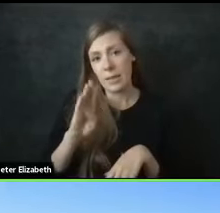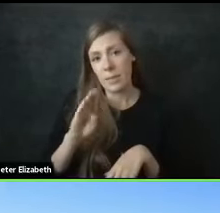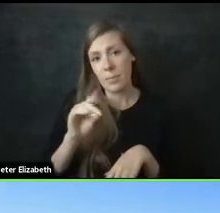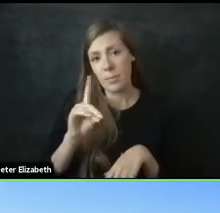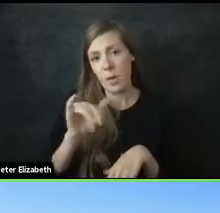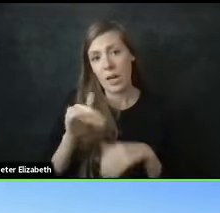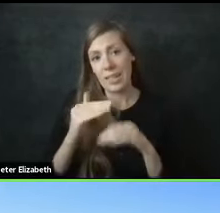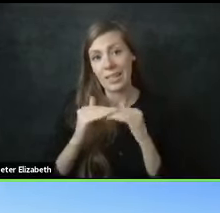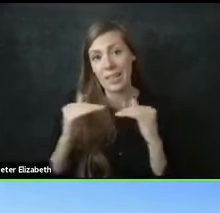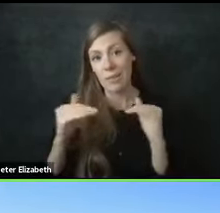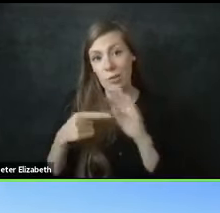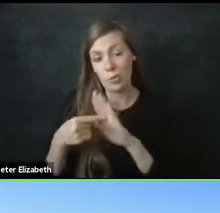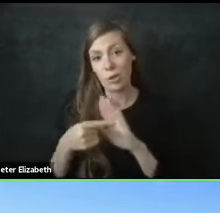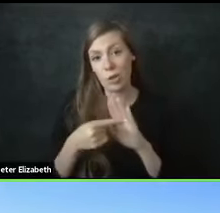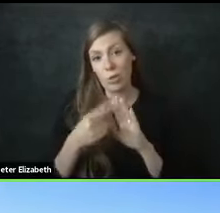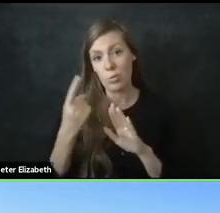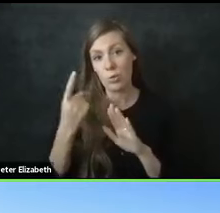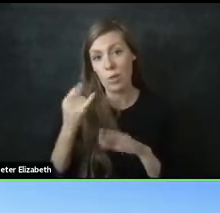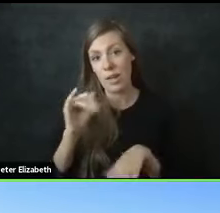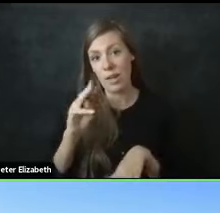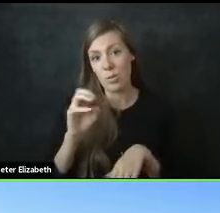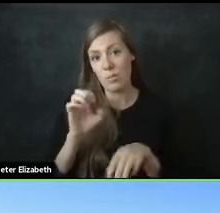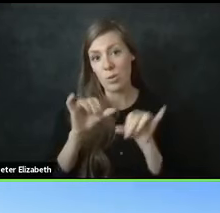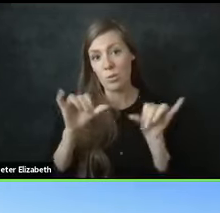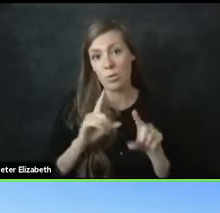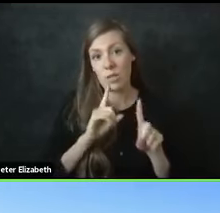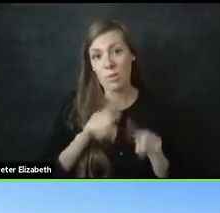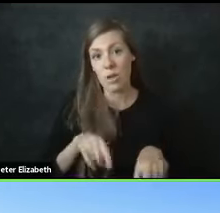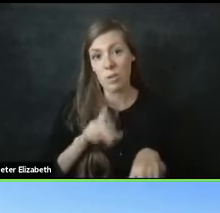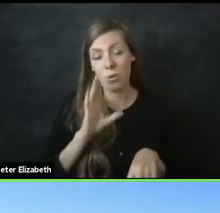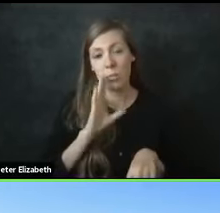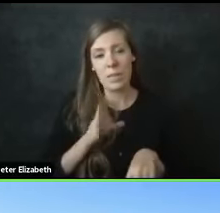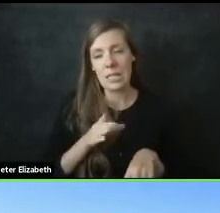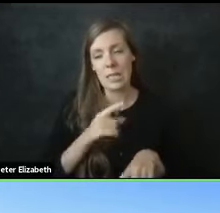what one's immune response will be with this vaccine is very good